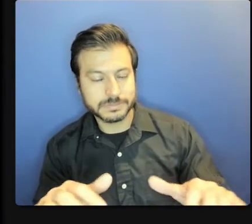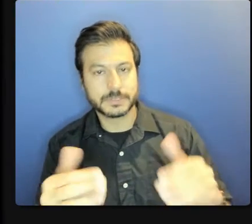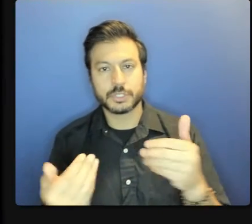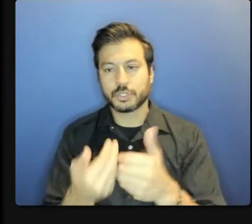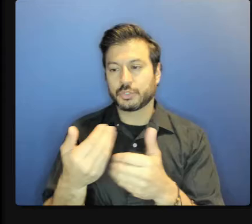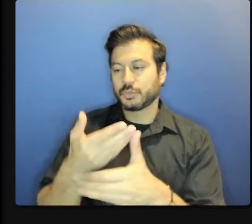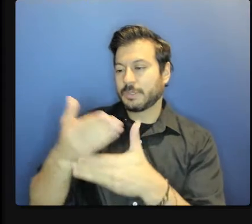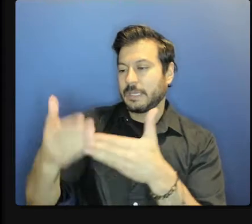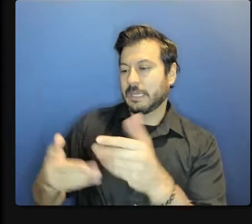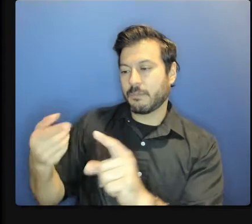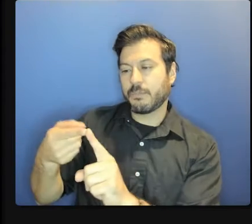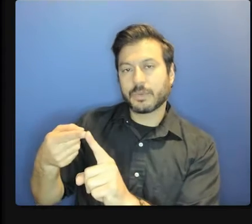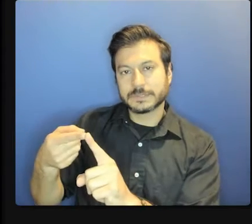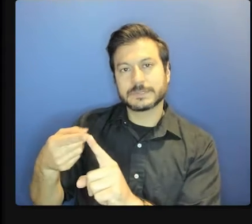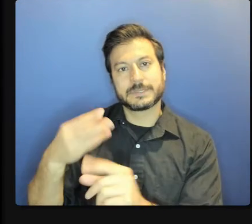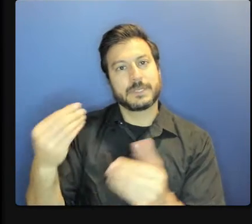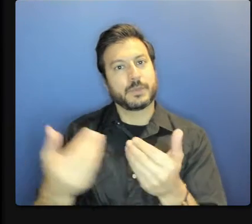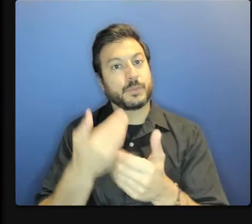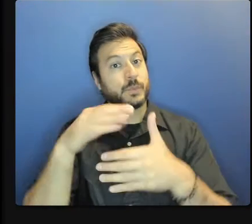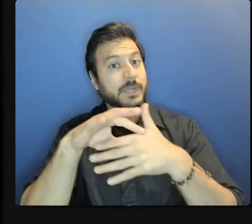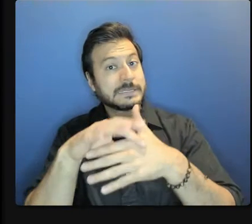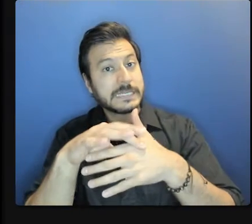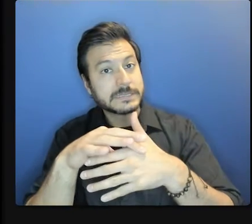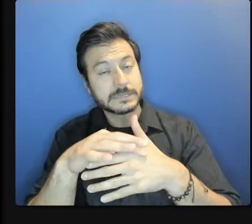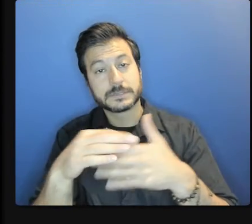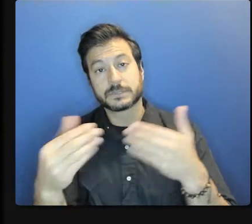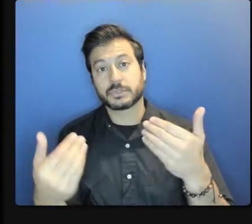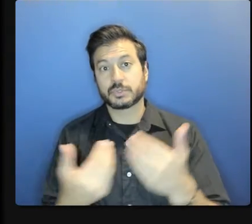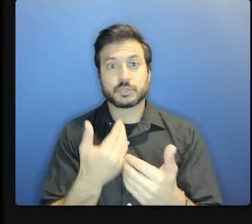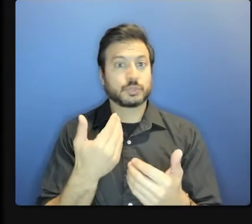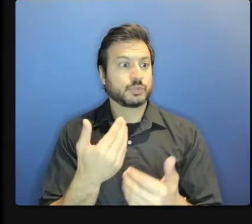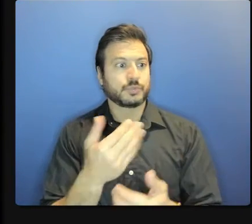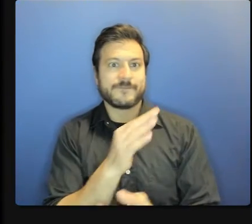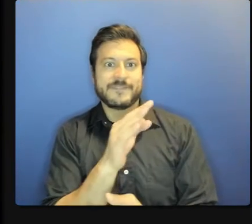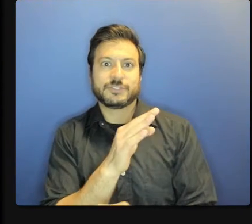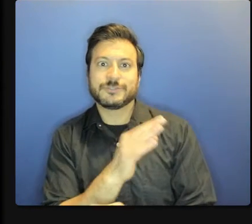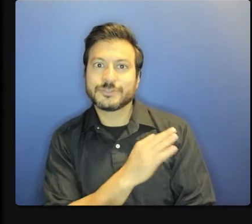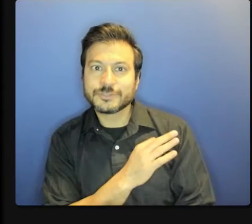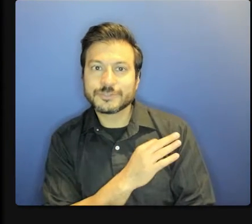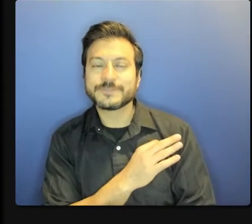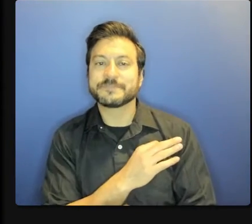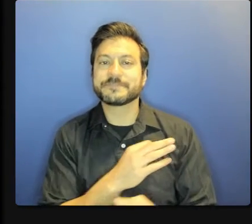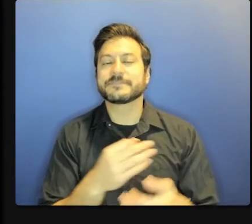new innovative endpoints, and new content, and new compelling features.